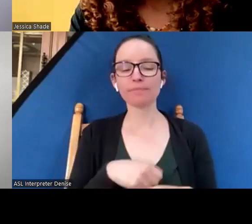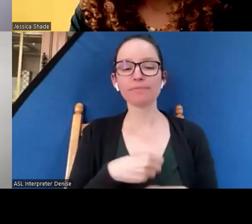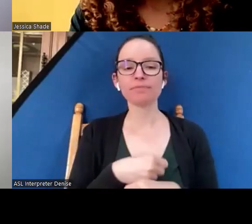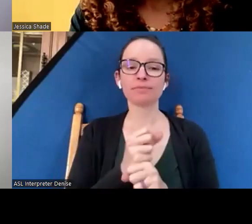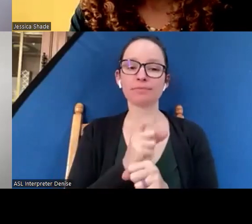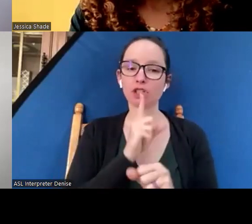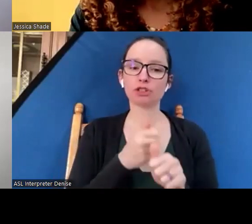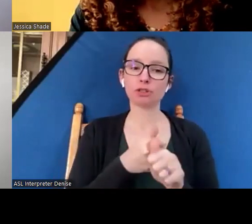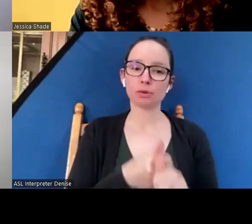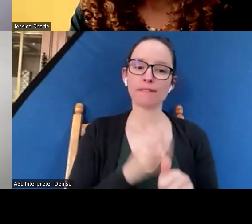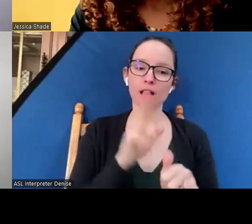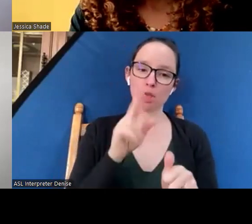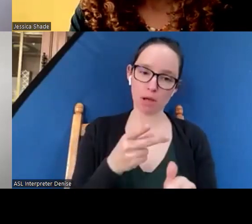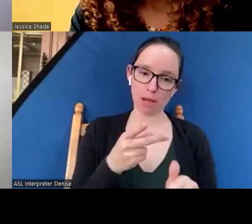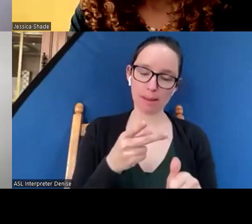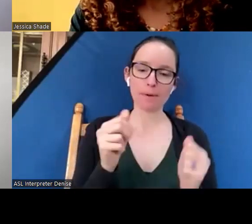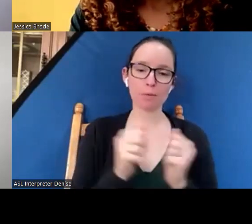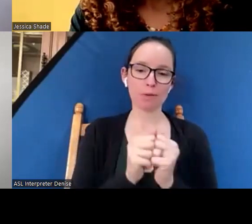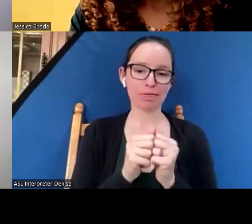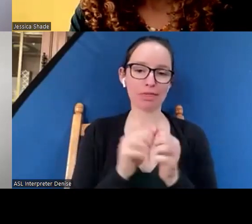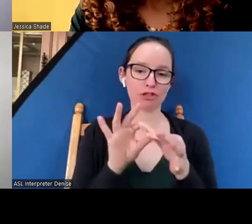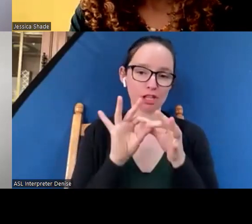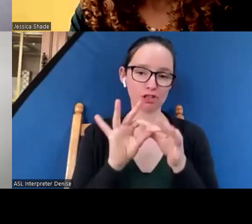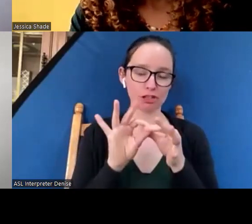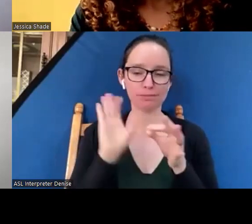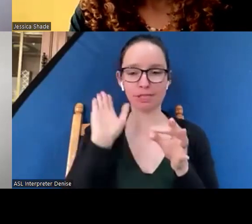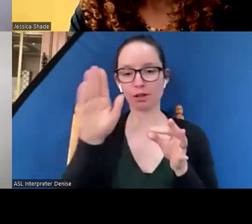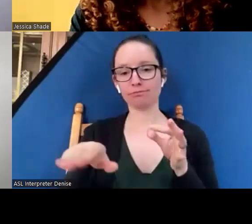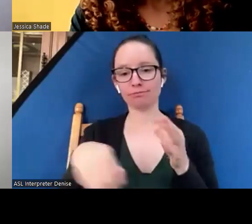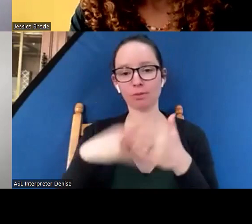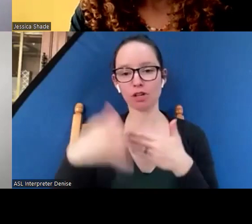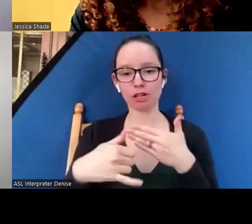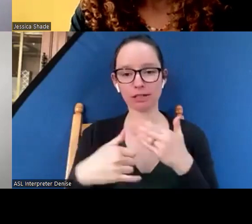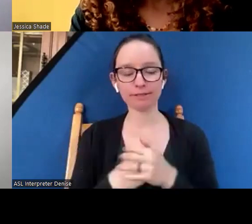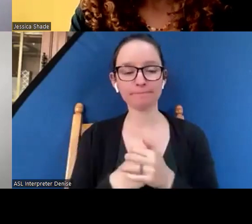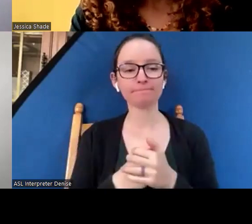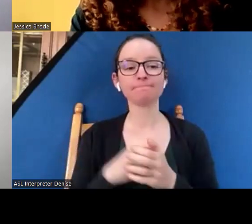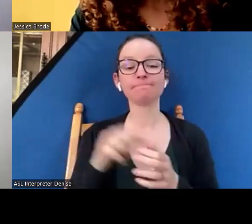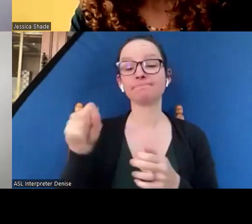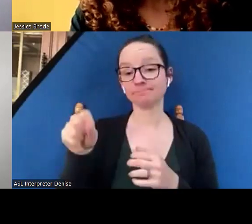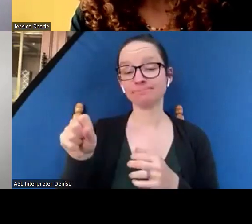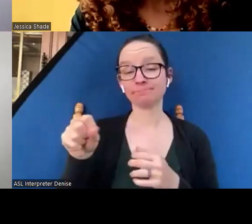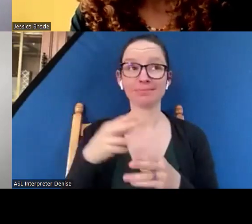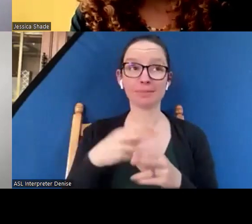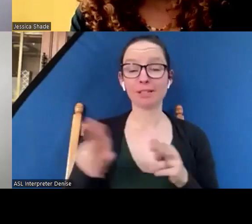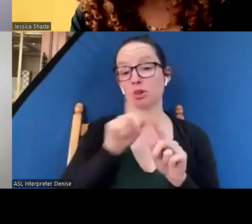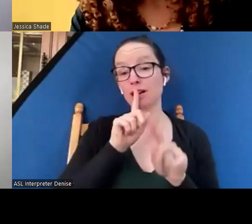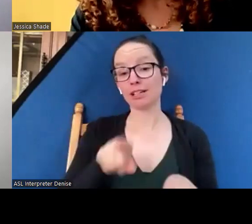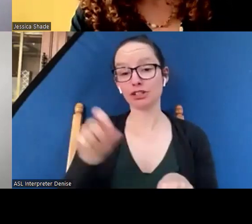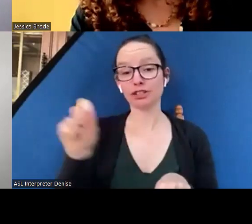those relationships throughout the project. So yes, I would, the short answer is yes, it is very important in